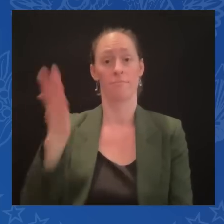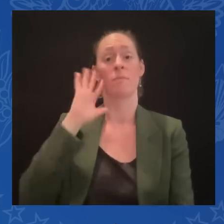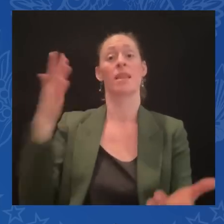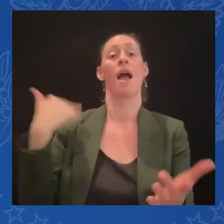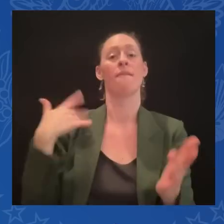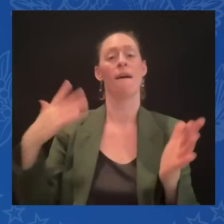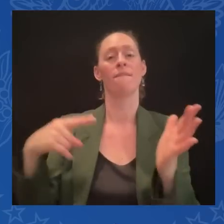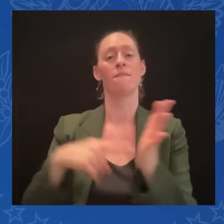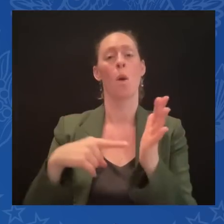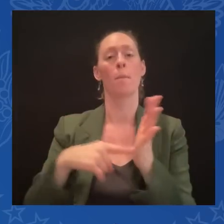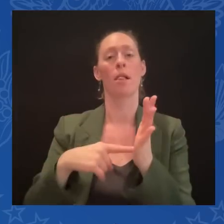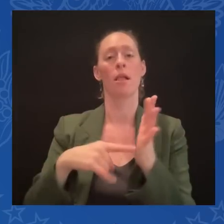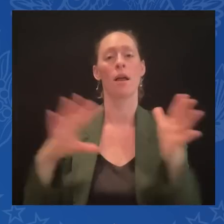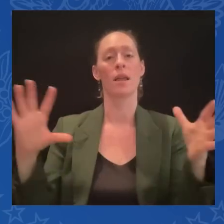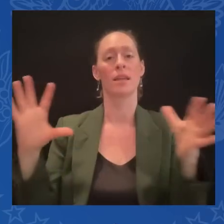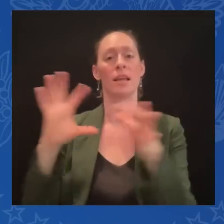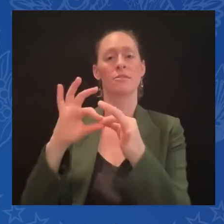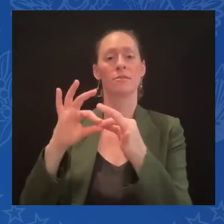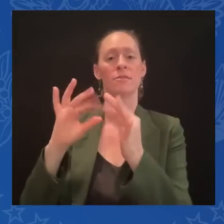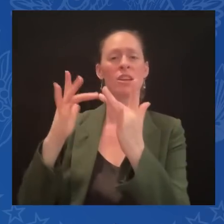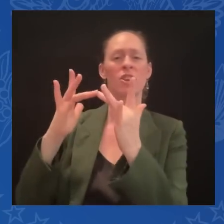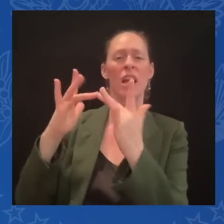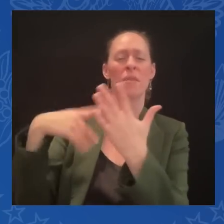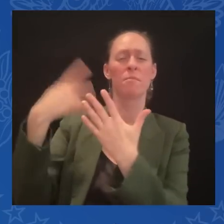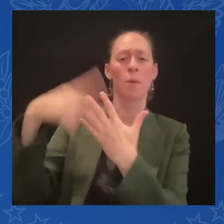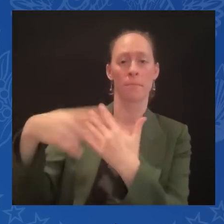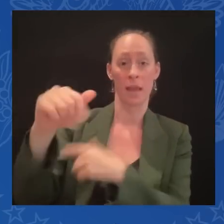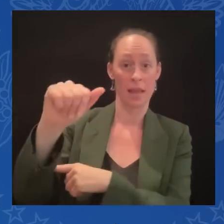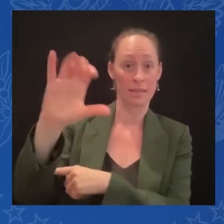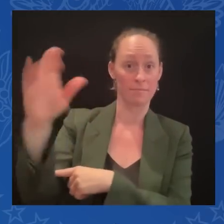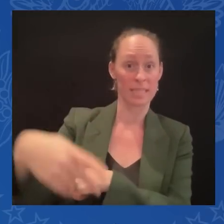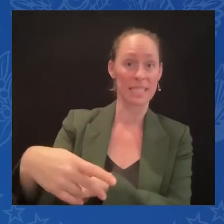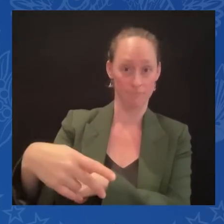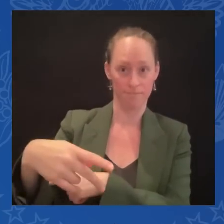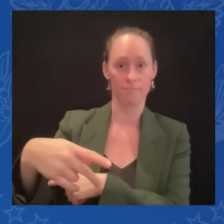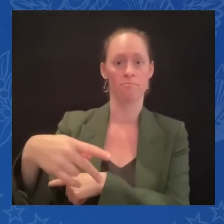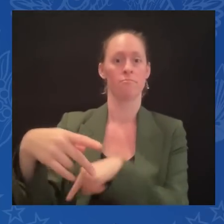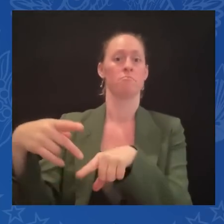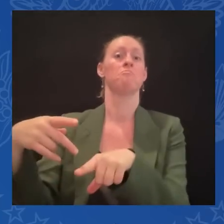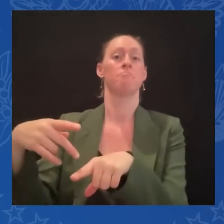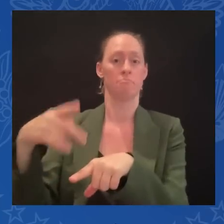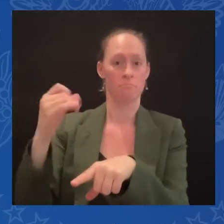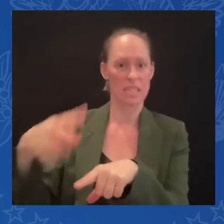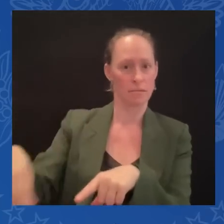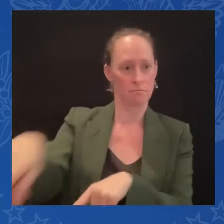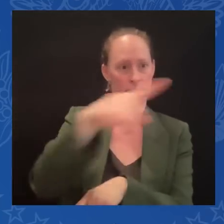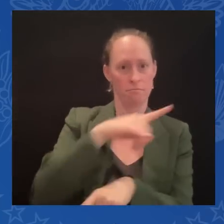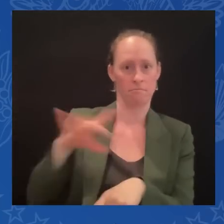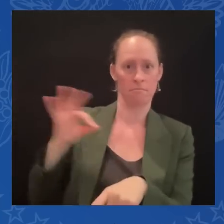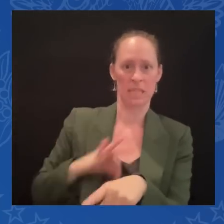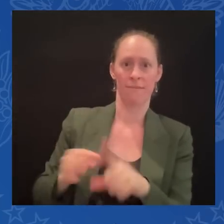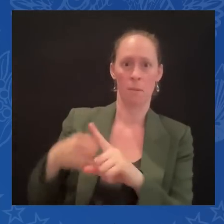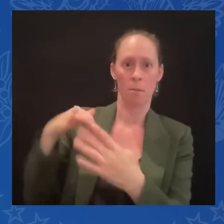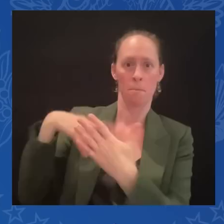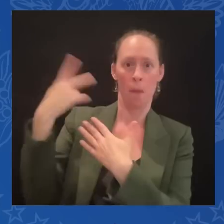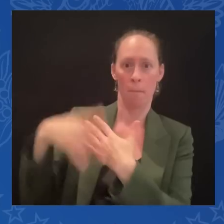are already saving $30 a month on their Internet bills. Look, we're doing this in communities